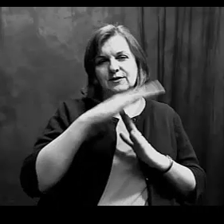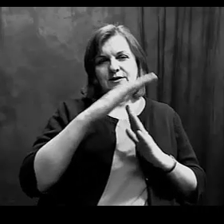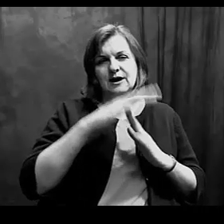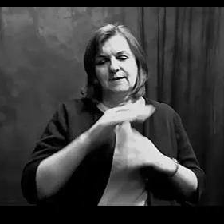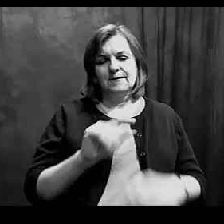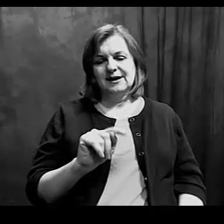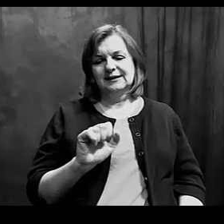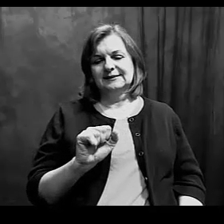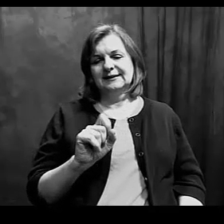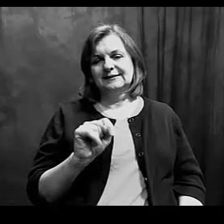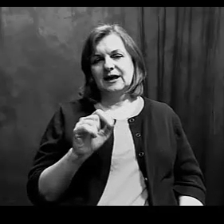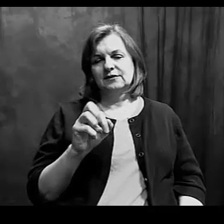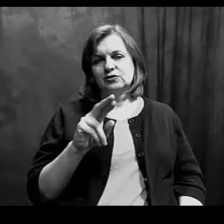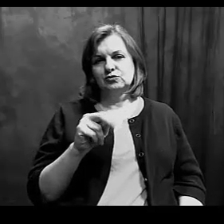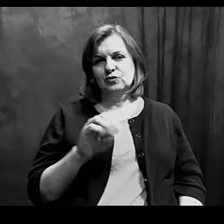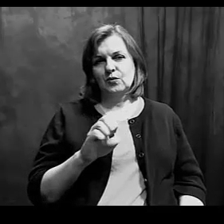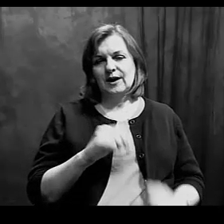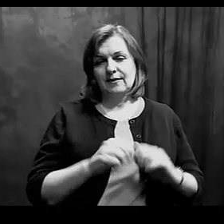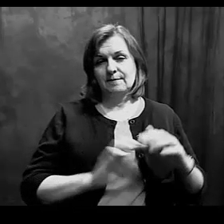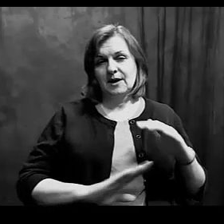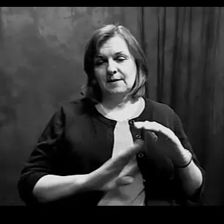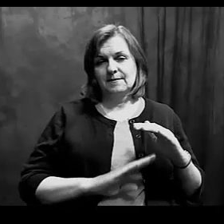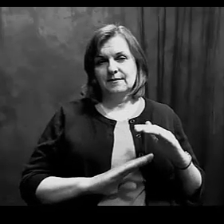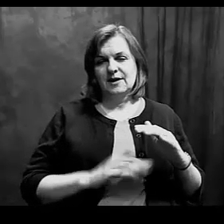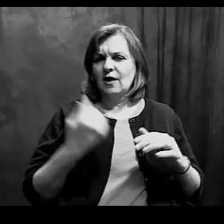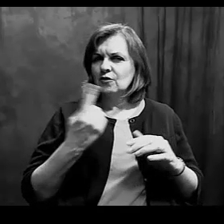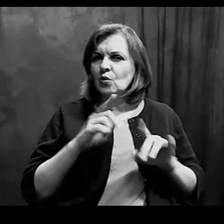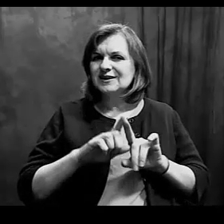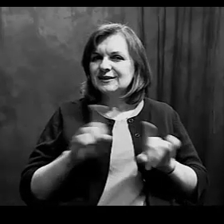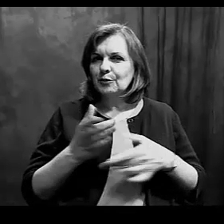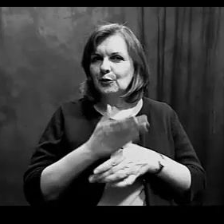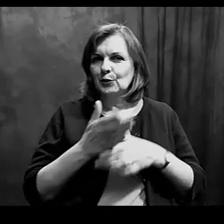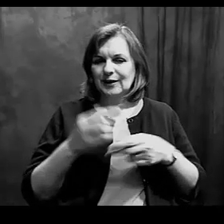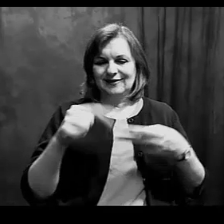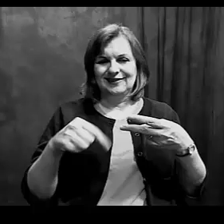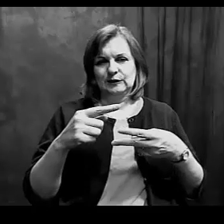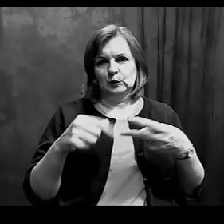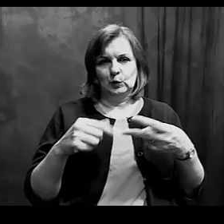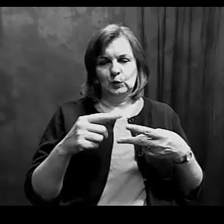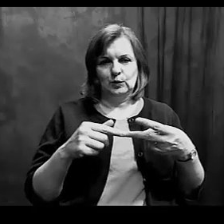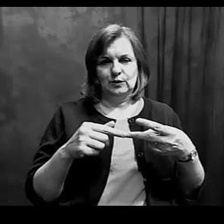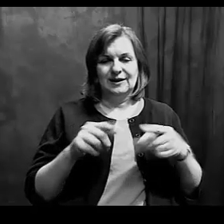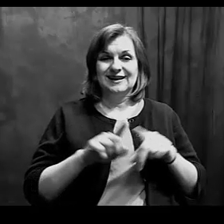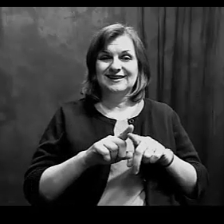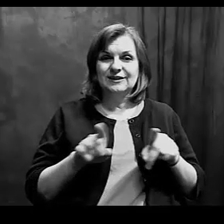for both estrogen at the top testosterone and the bottom the only differences between